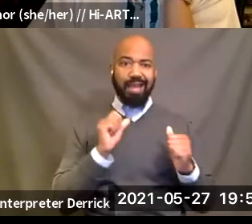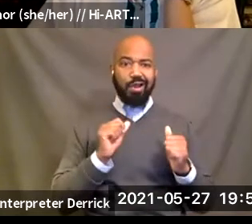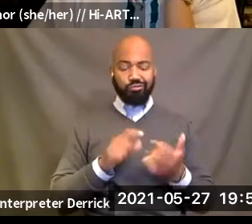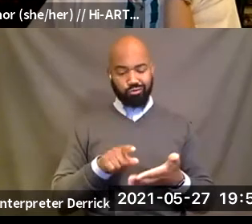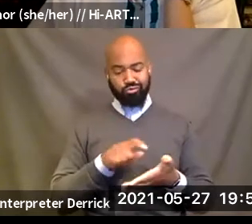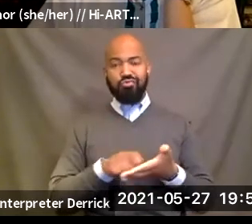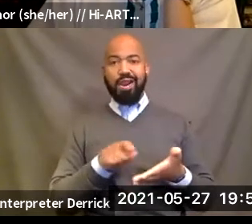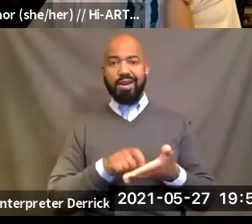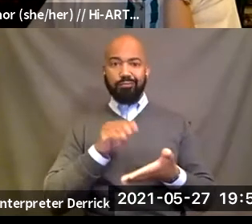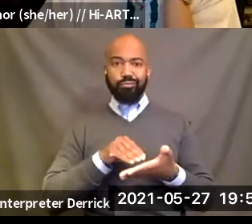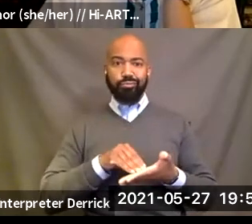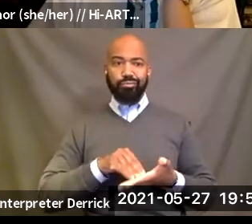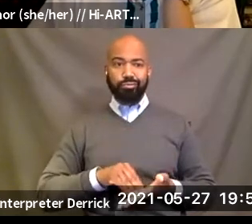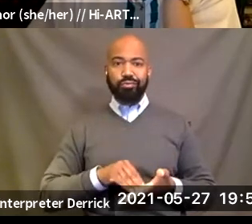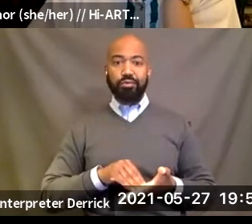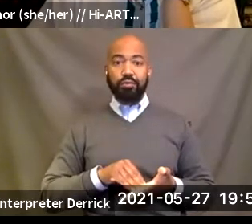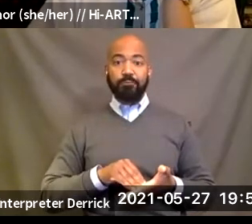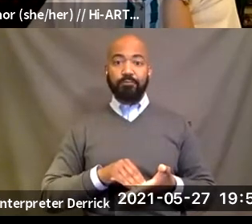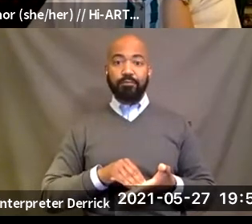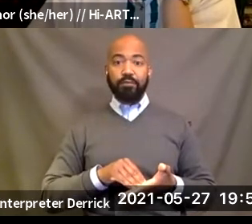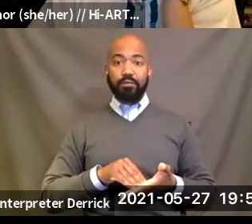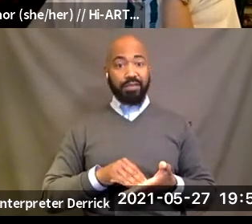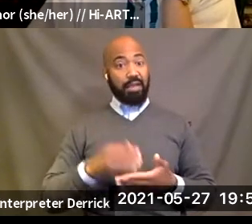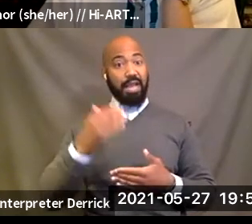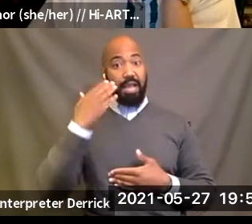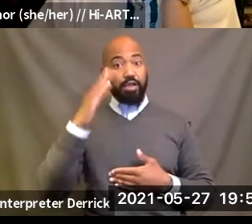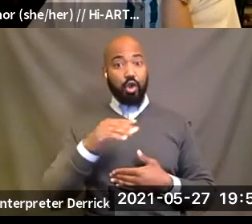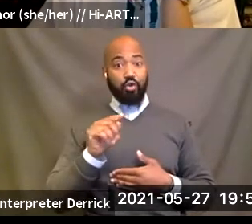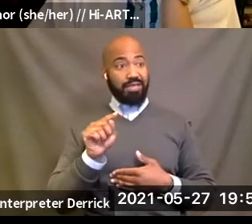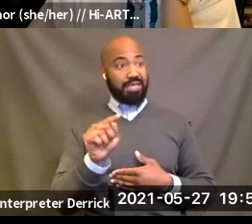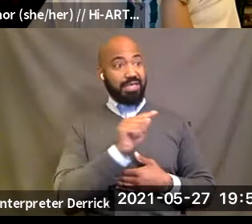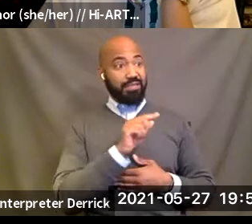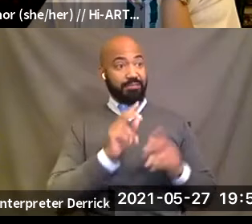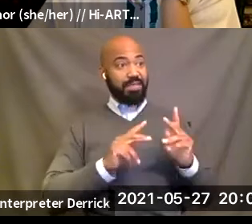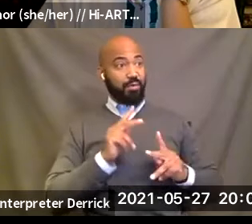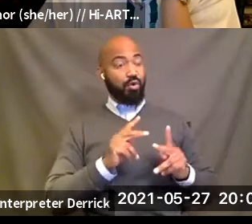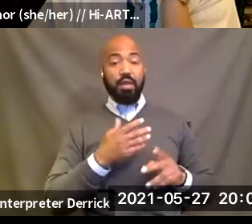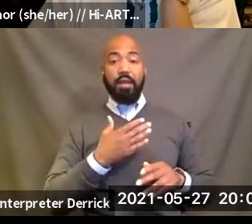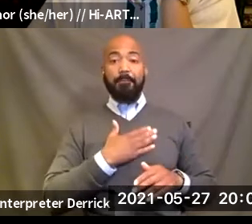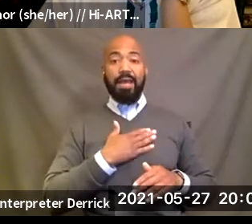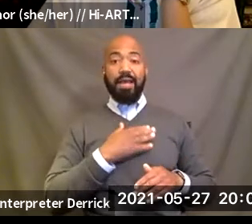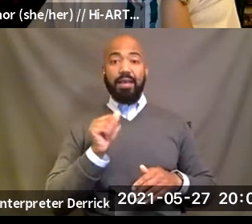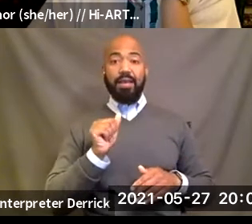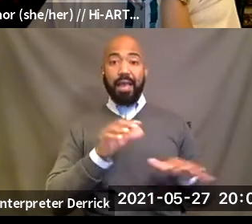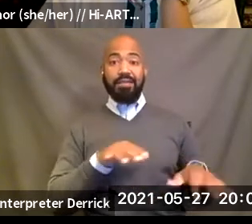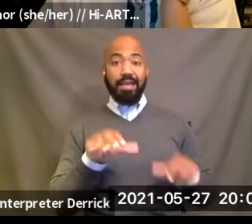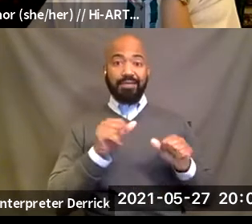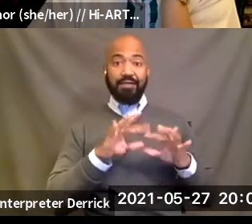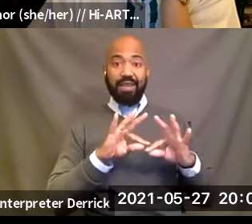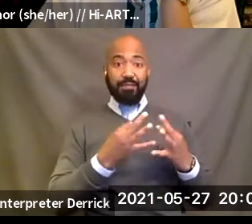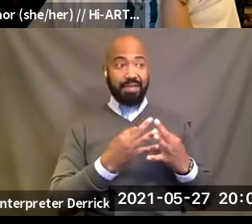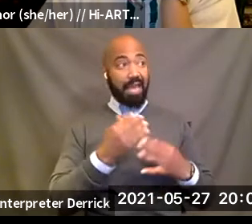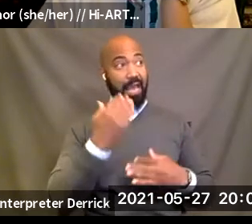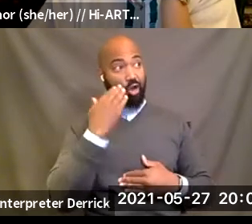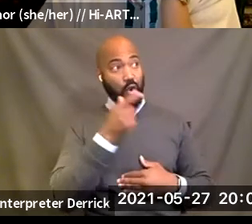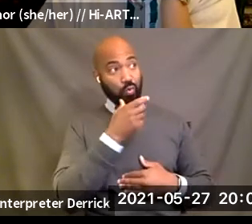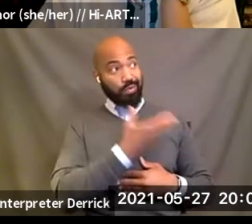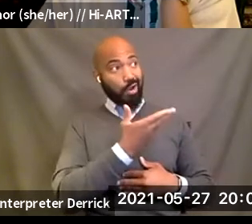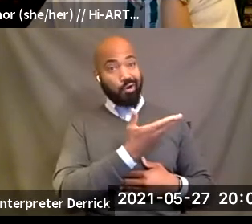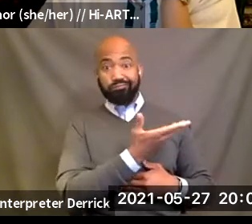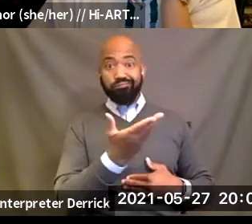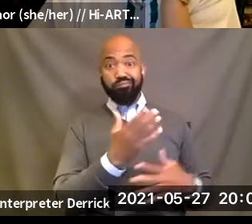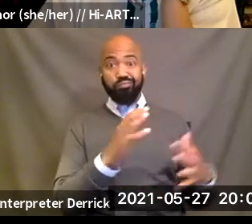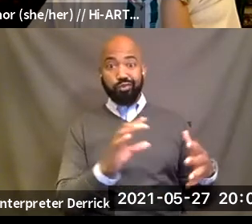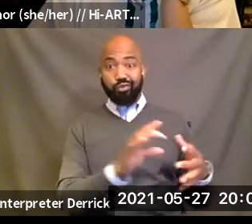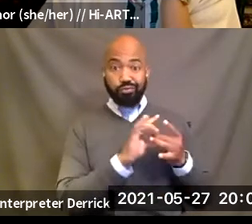Leah (she/her): Or, I only know them because of systems of transactional transactional adoption that's rooted in anti blackness misogyny sexual violence.